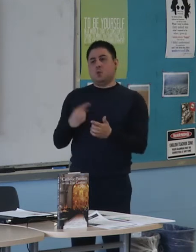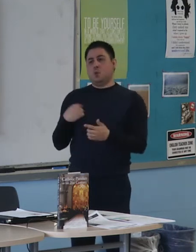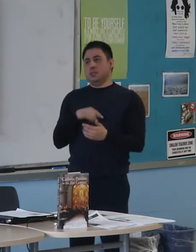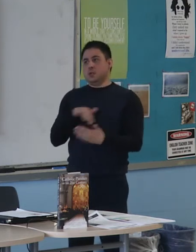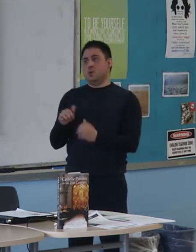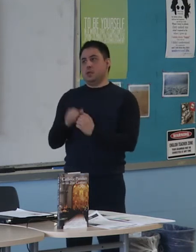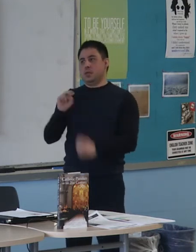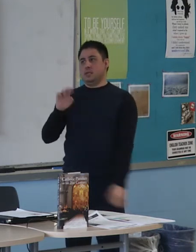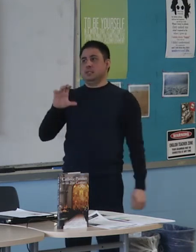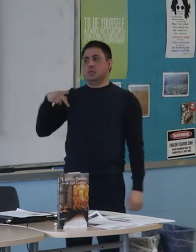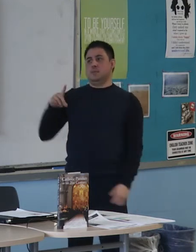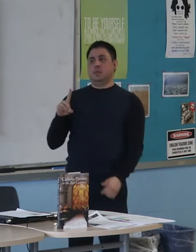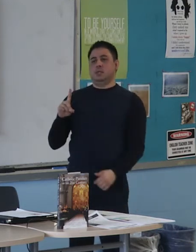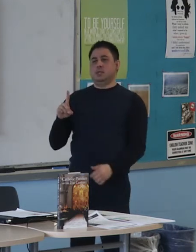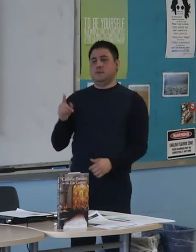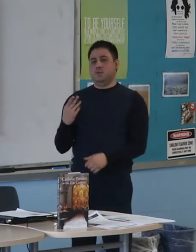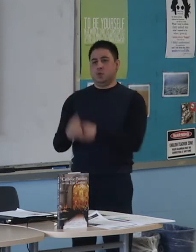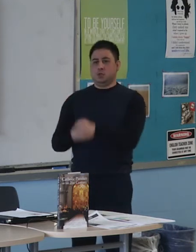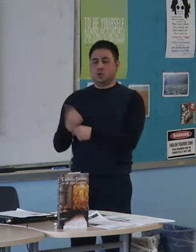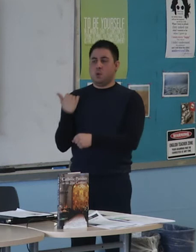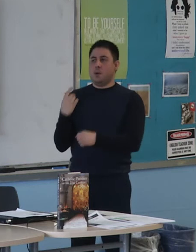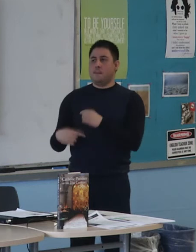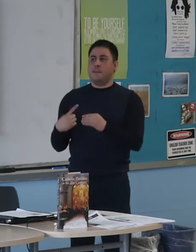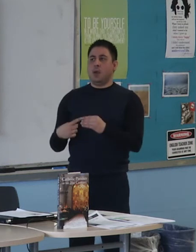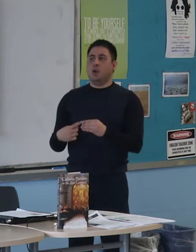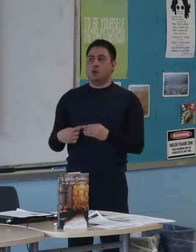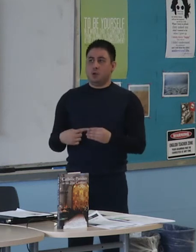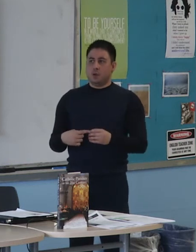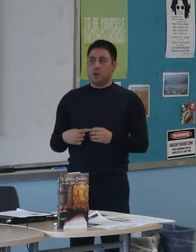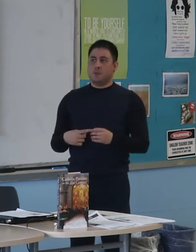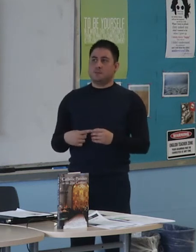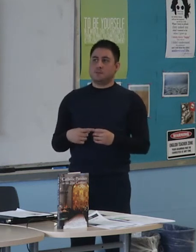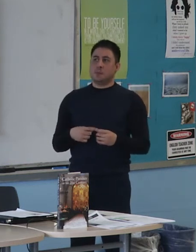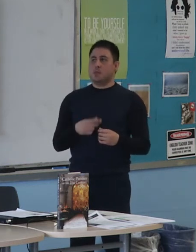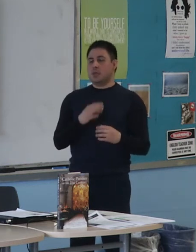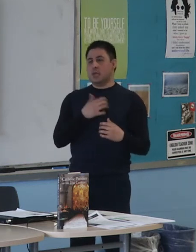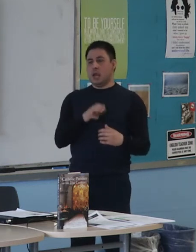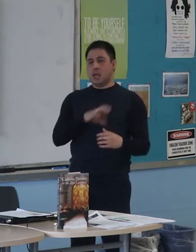NCPD a number of years ago about the catechetical services with